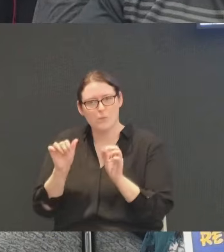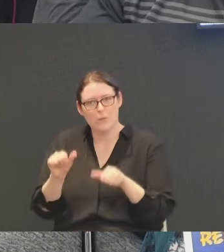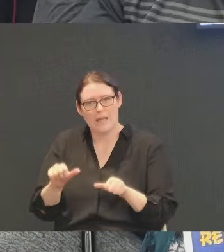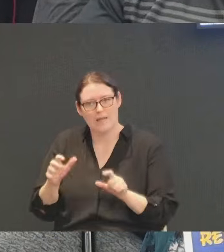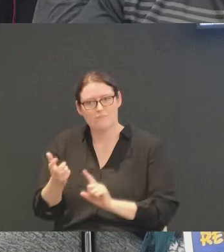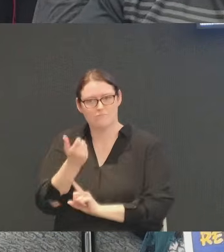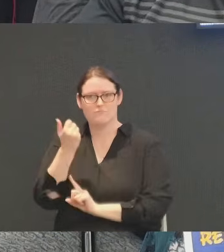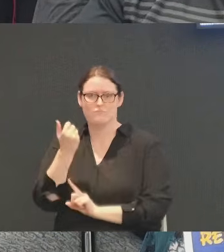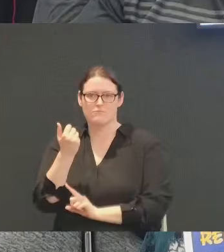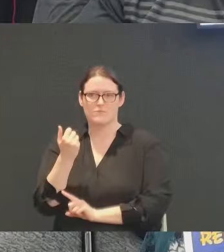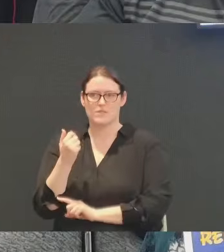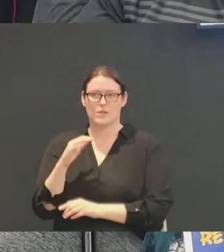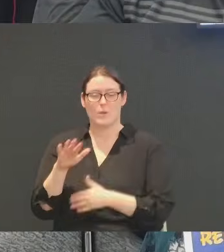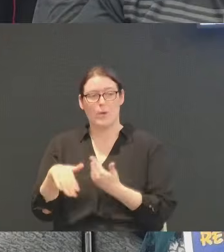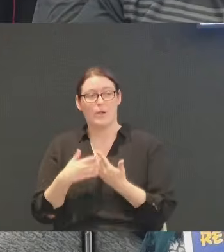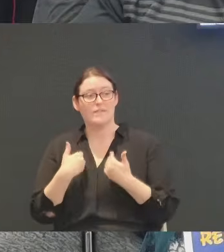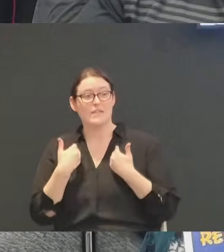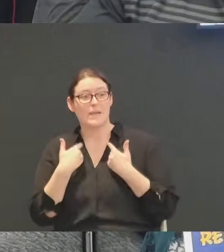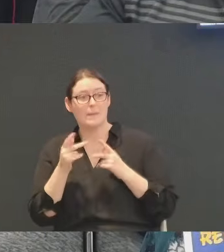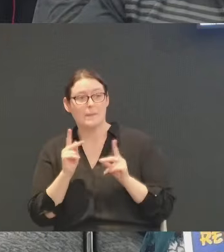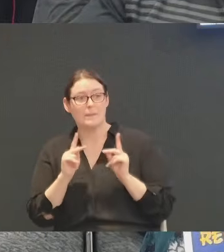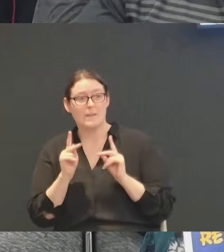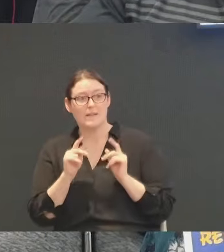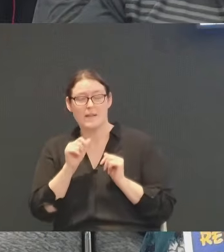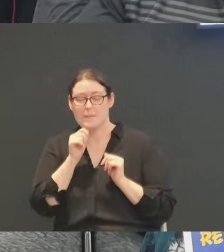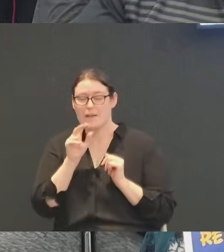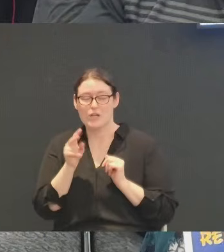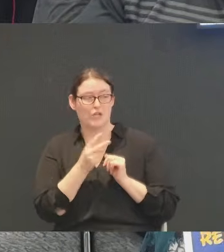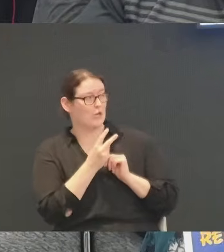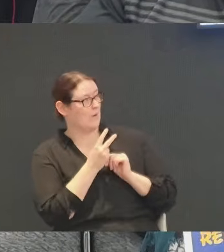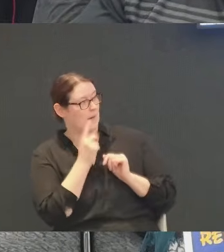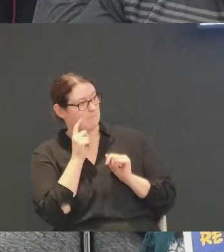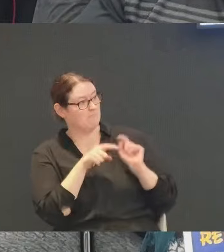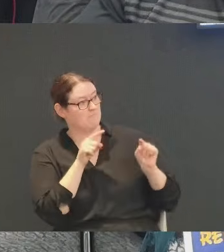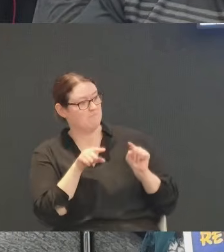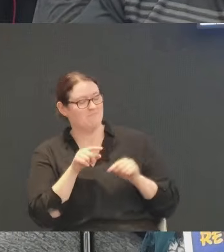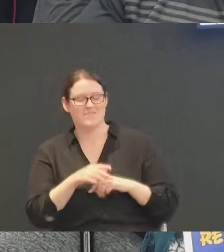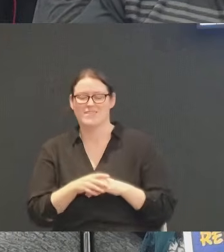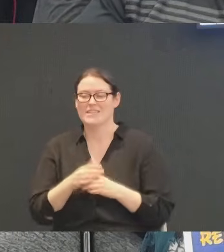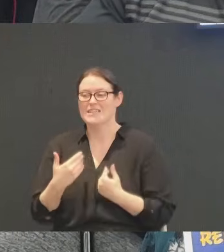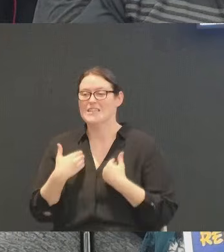to all of the young people here, I'm not going to turn around. Um, to all of the young people here,